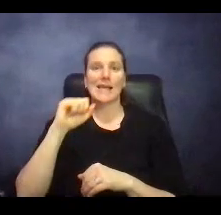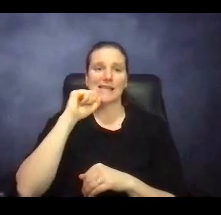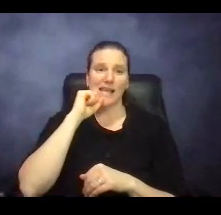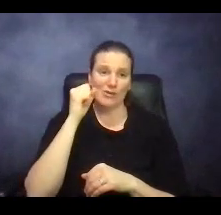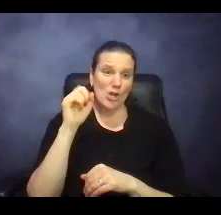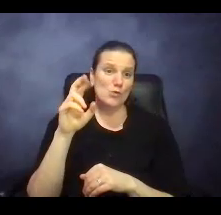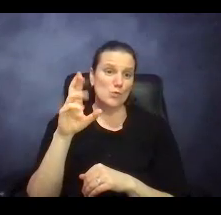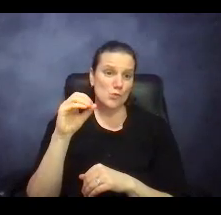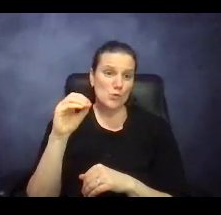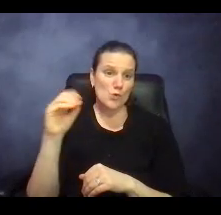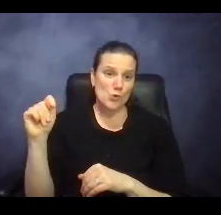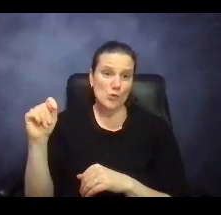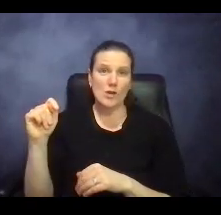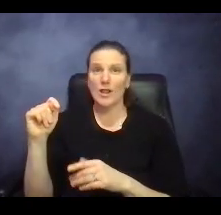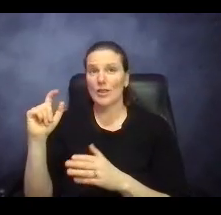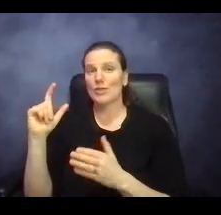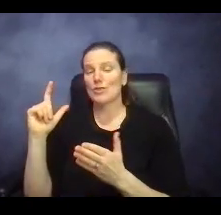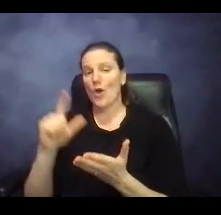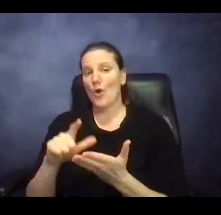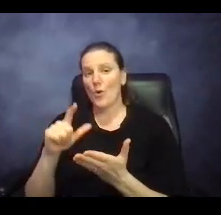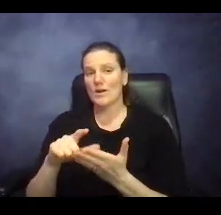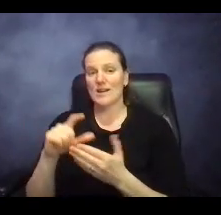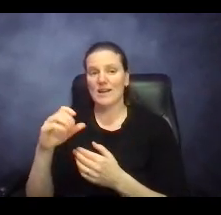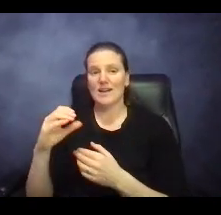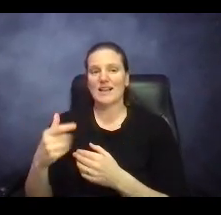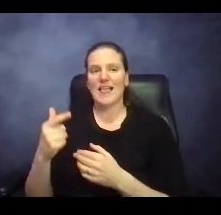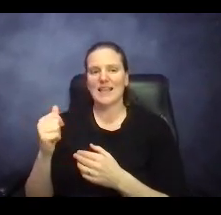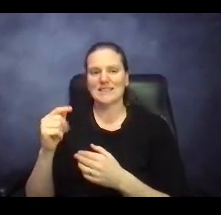They tend to be a little lower glycemic unless you're sprouting your grains and your lentils.